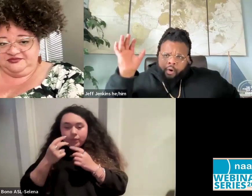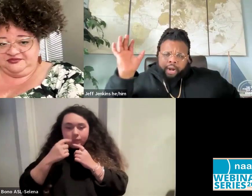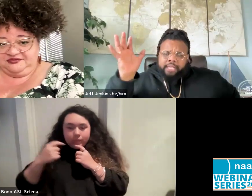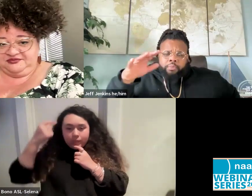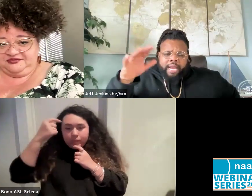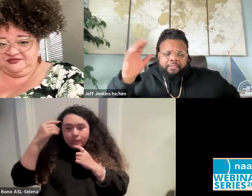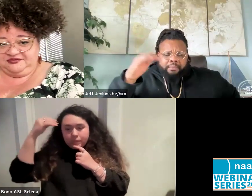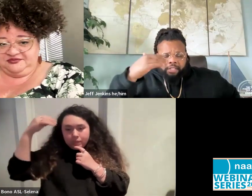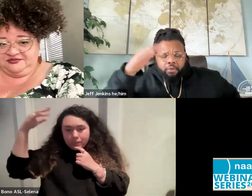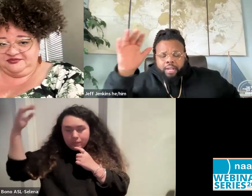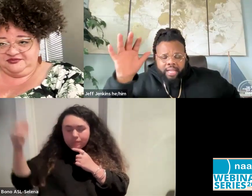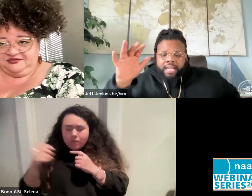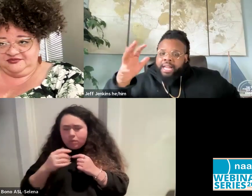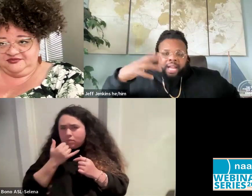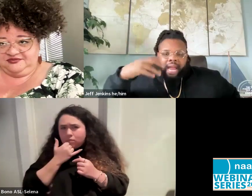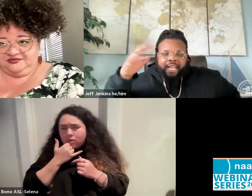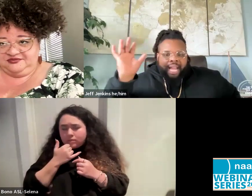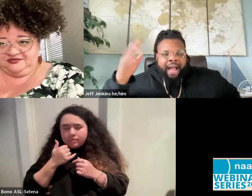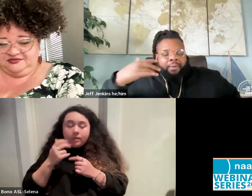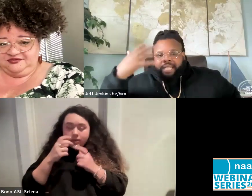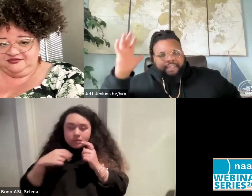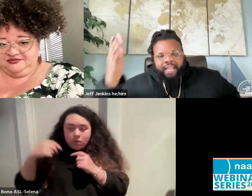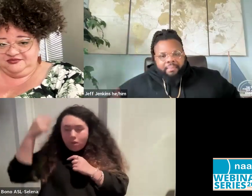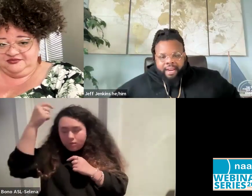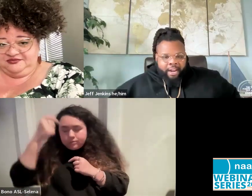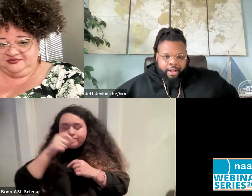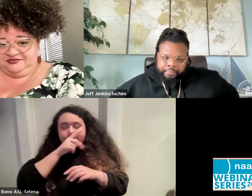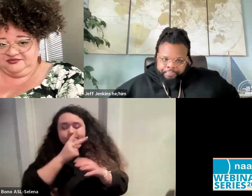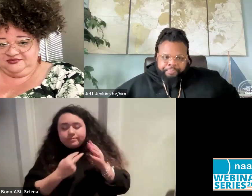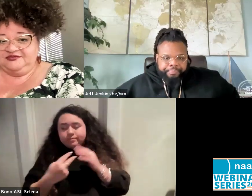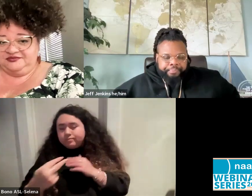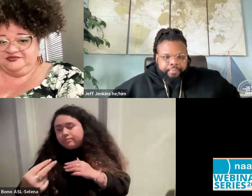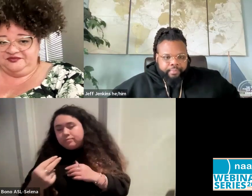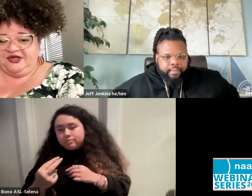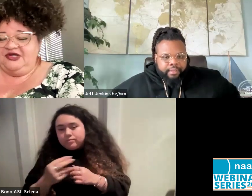or not scuba diving, but snorkeling, like I wasn't even thinking about it at all.